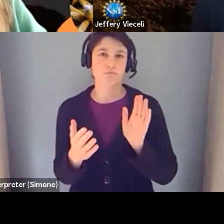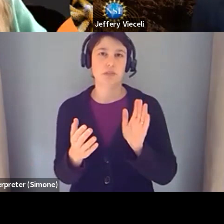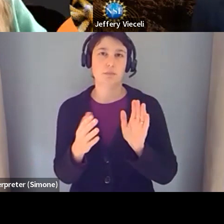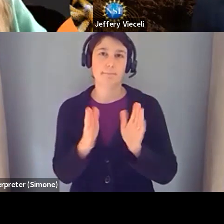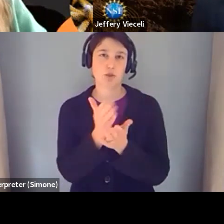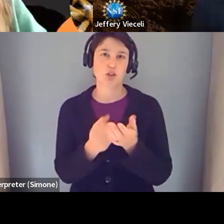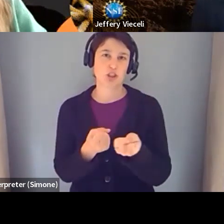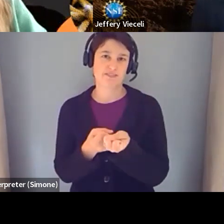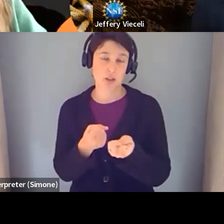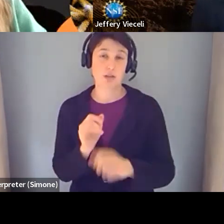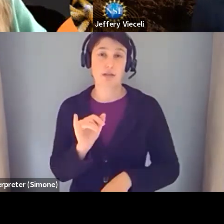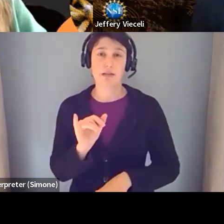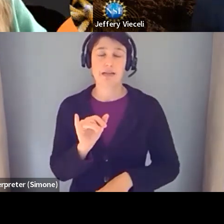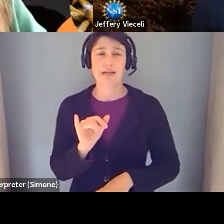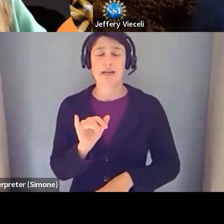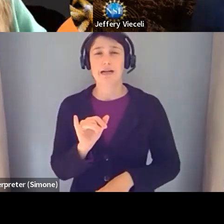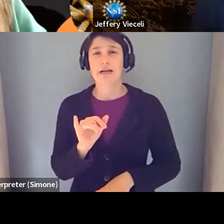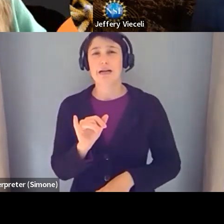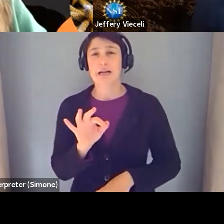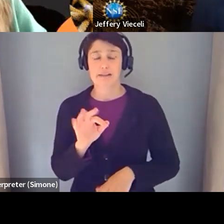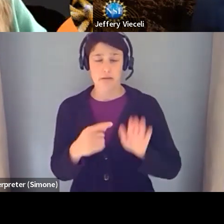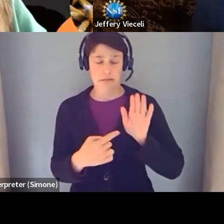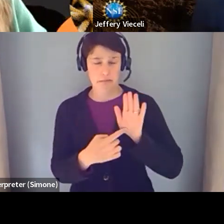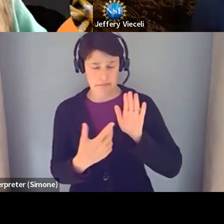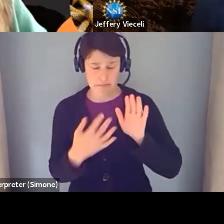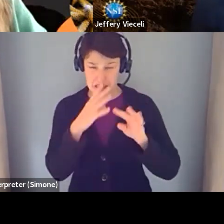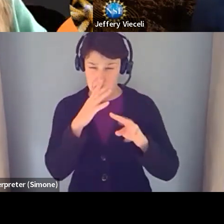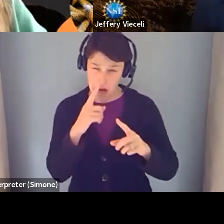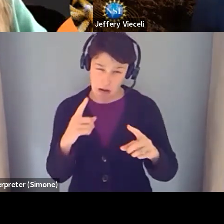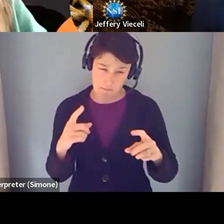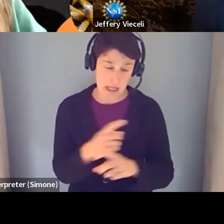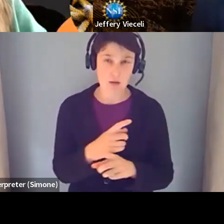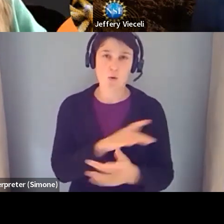If it's a really, really complicated question, we reach out to Liz's group.